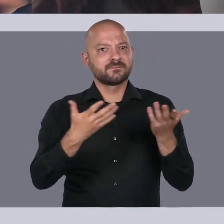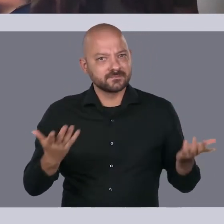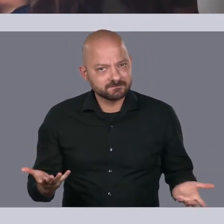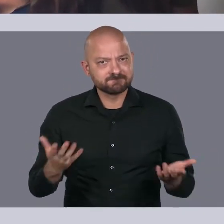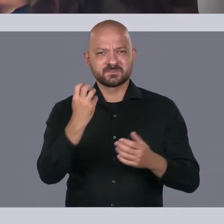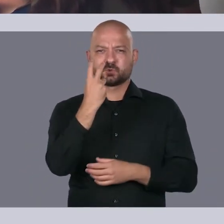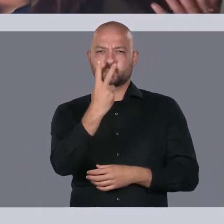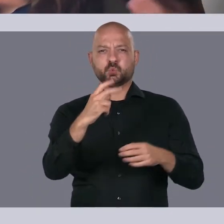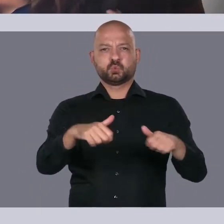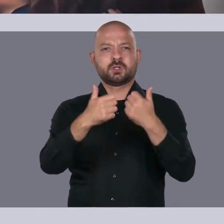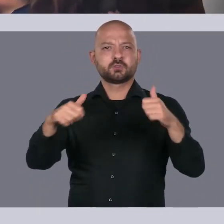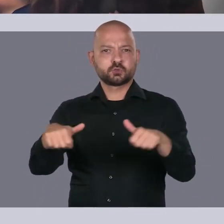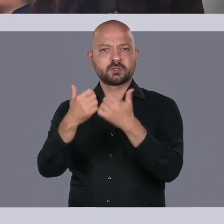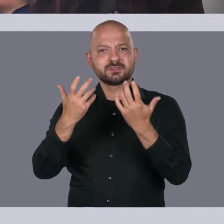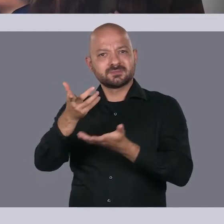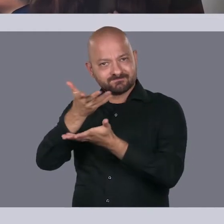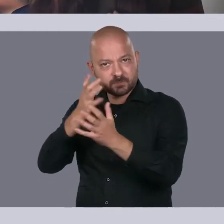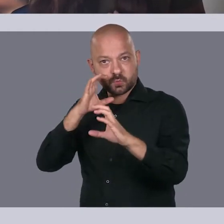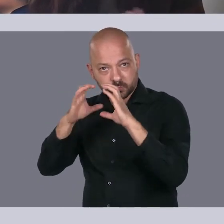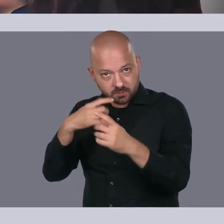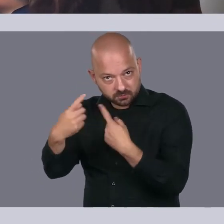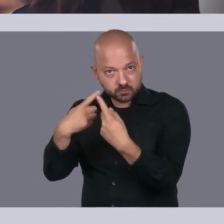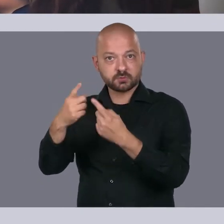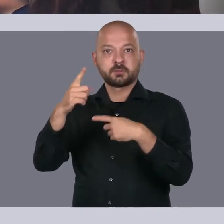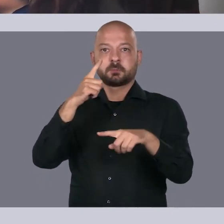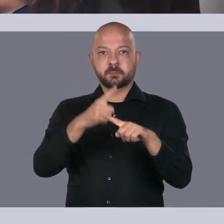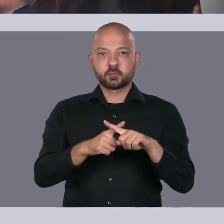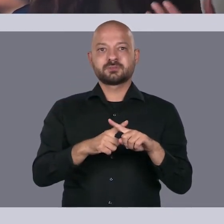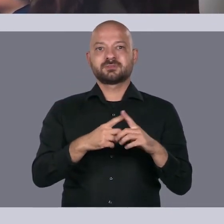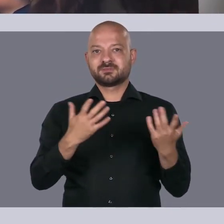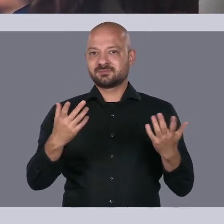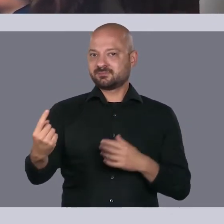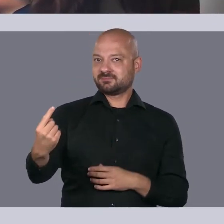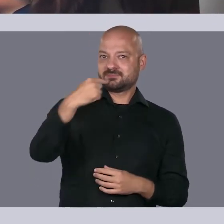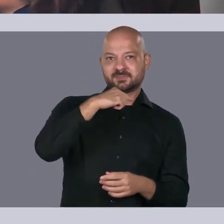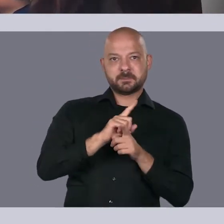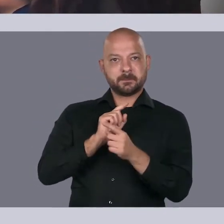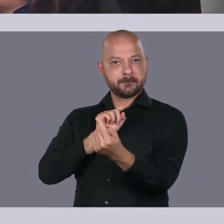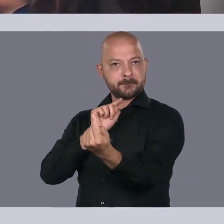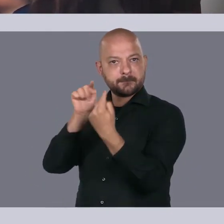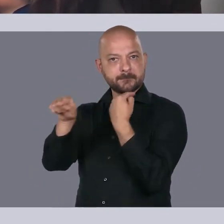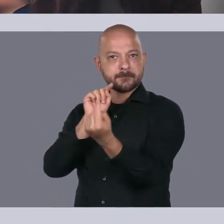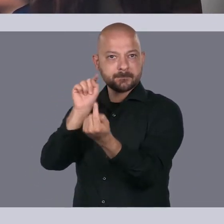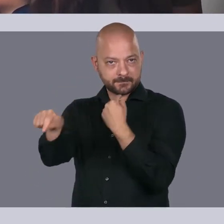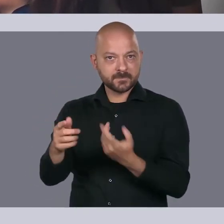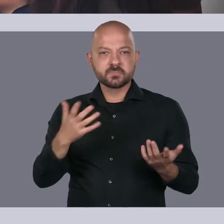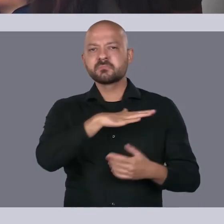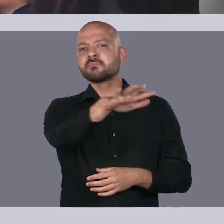from participants towards us, researchers. In a sign language accessible, happy path world, both of these directions would work fine,